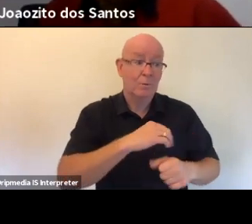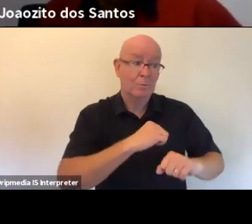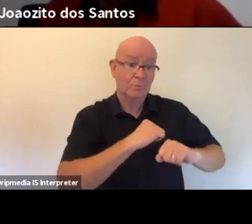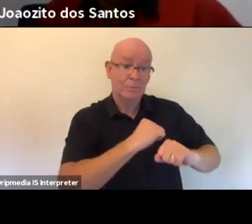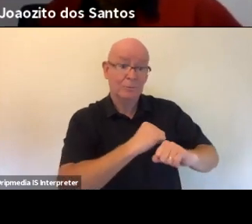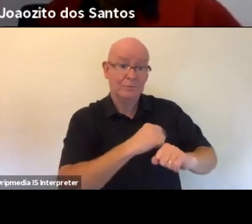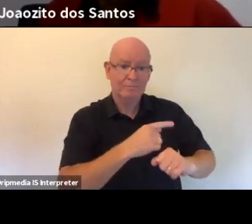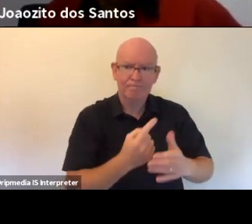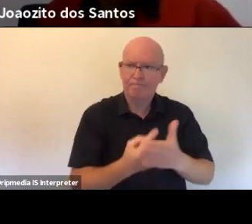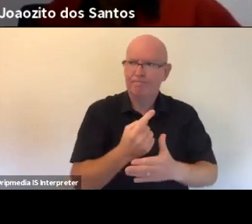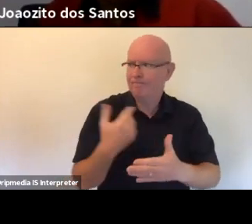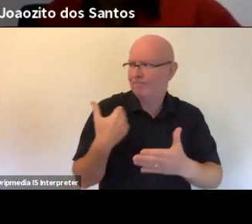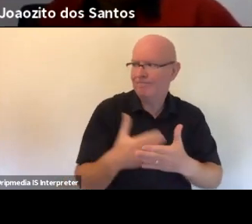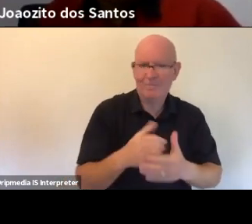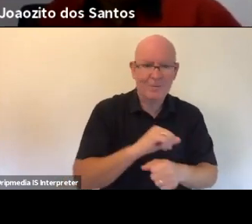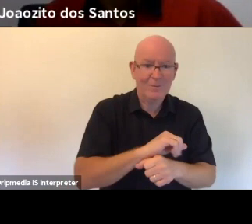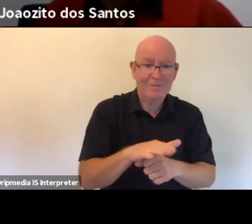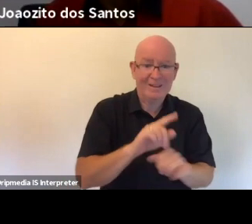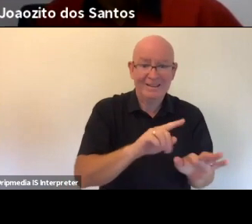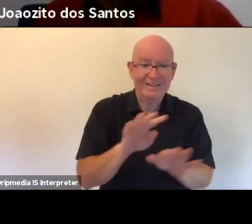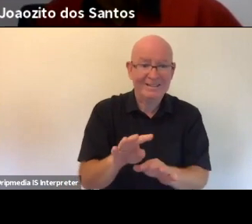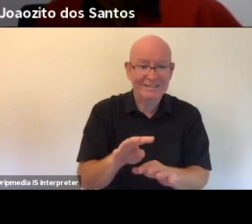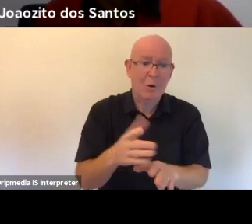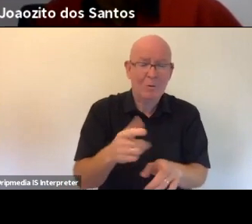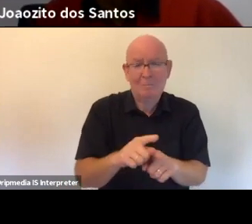there are, in Timor Leste [unintelligible]…